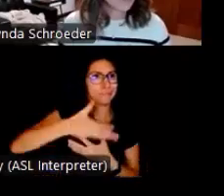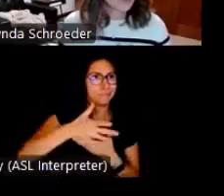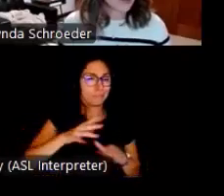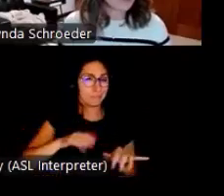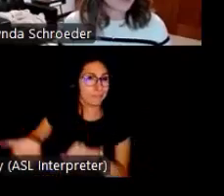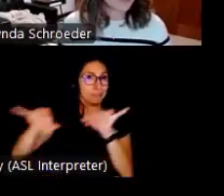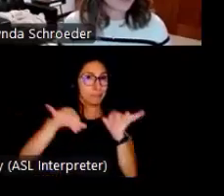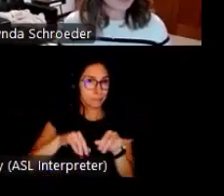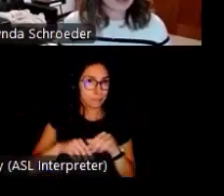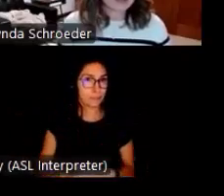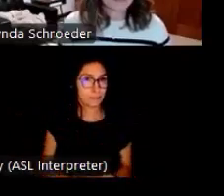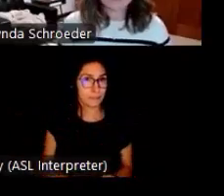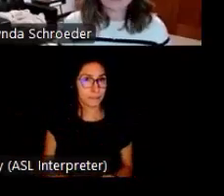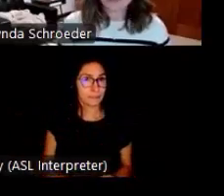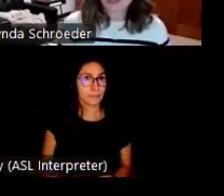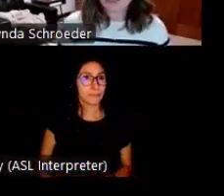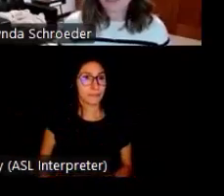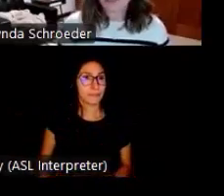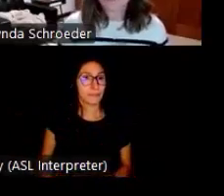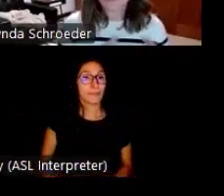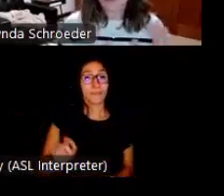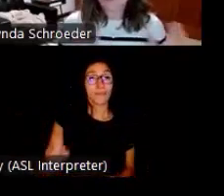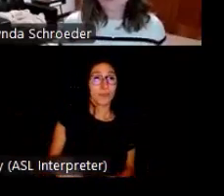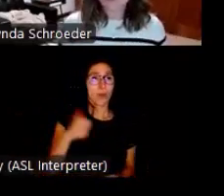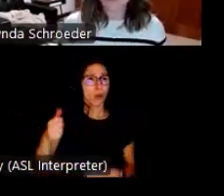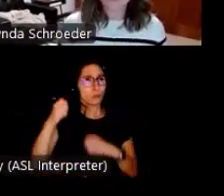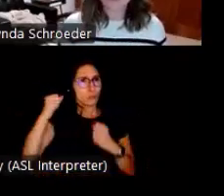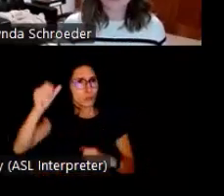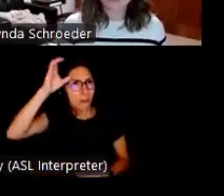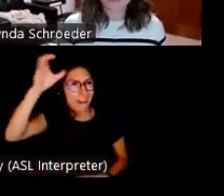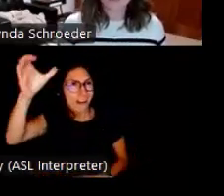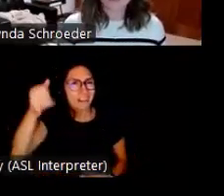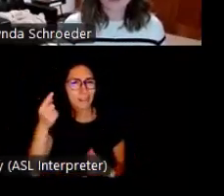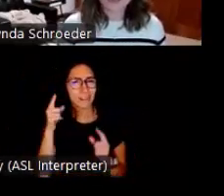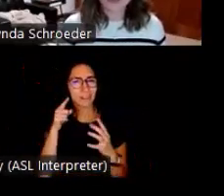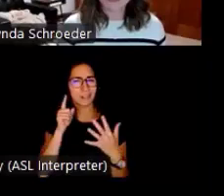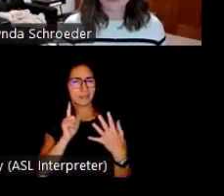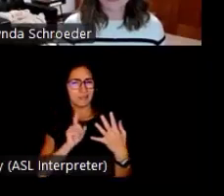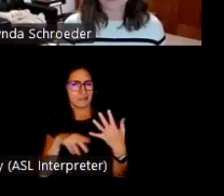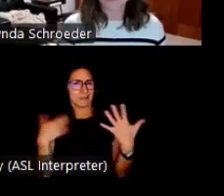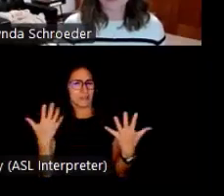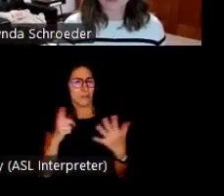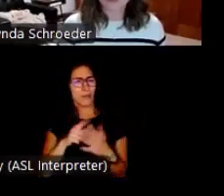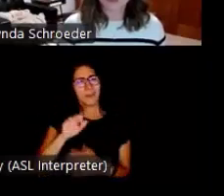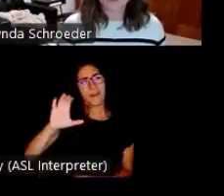Also, a strong principle is the context, so understanding the service context of your research